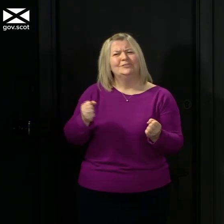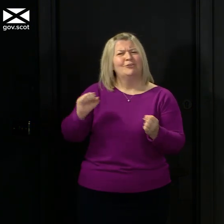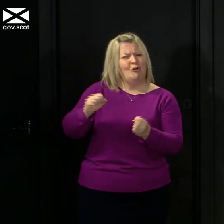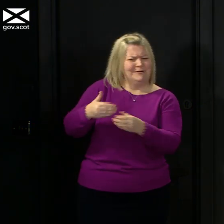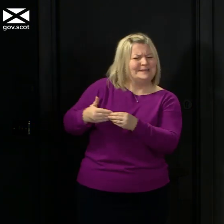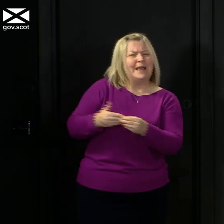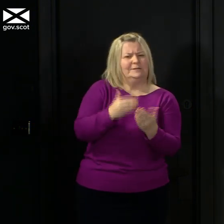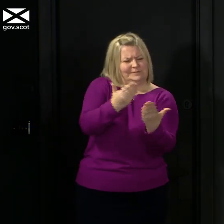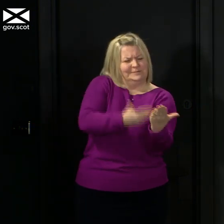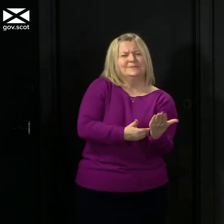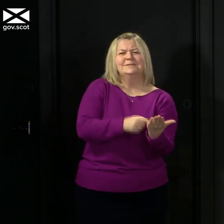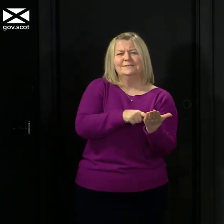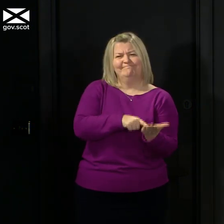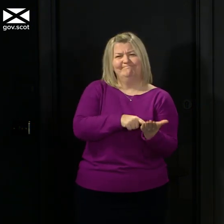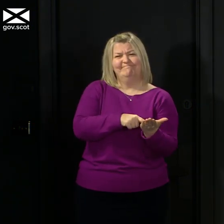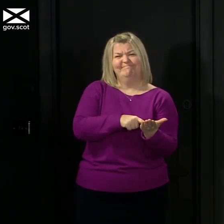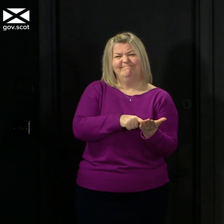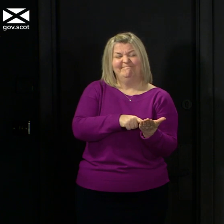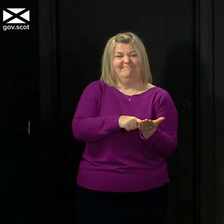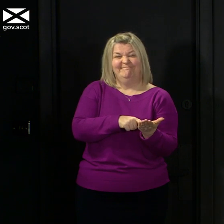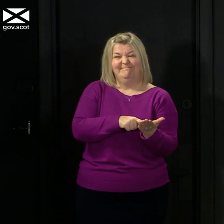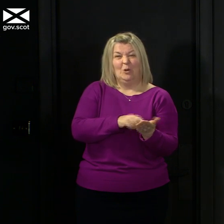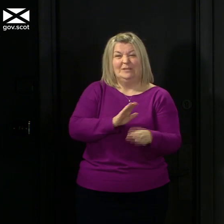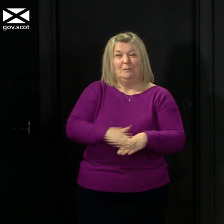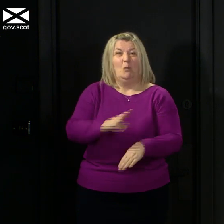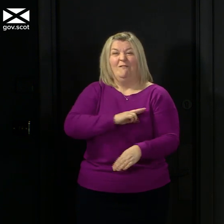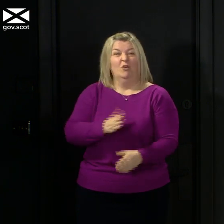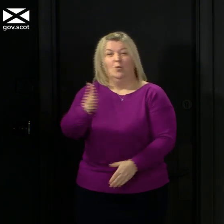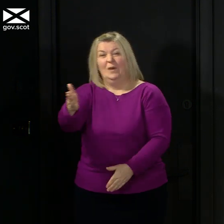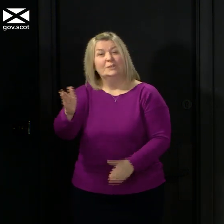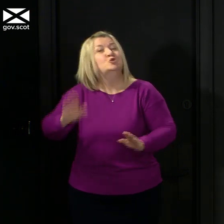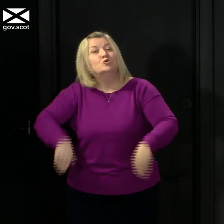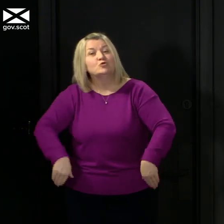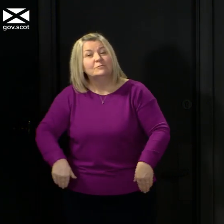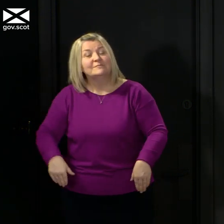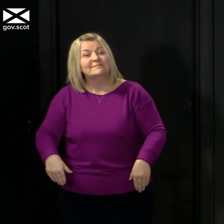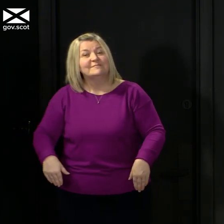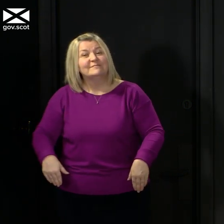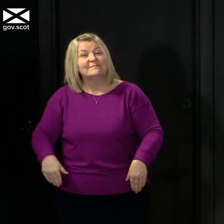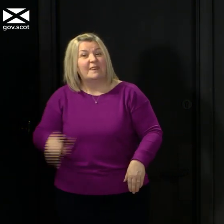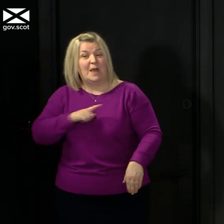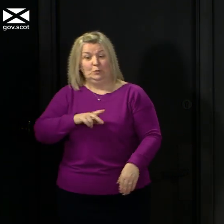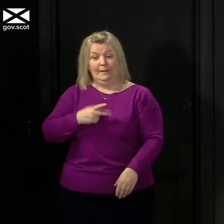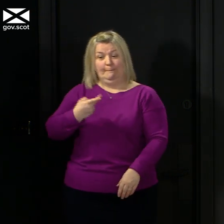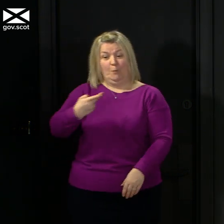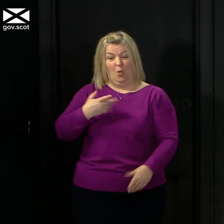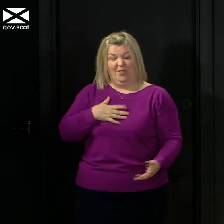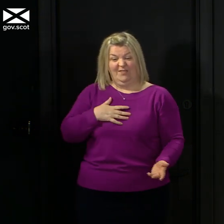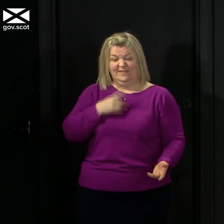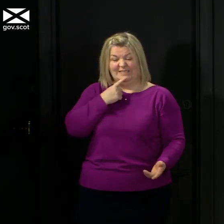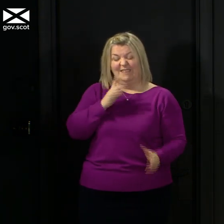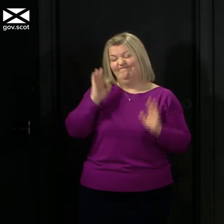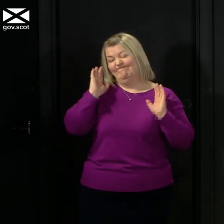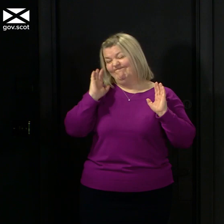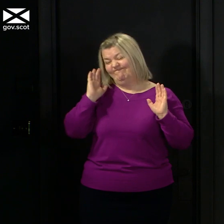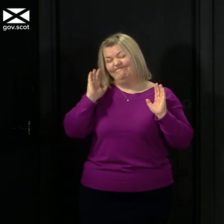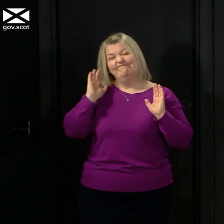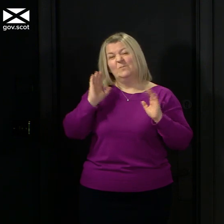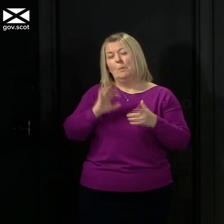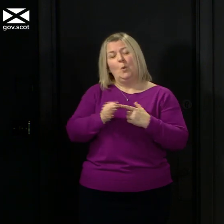that was issued, and that is the reason that she nor I sought to justify or defend that